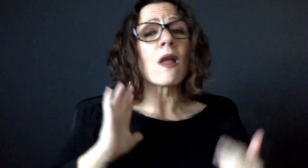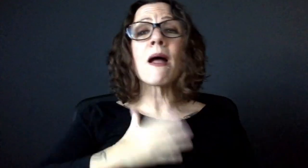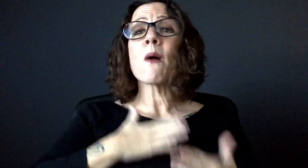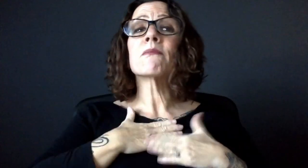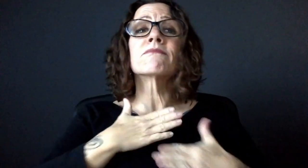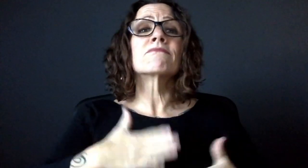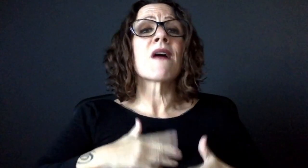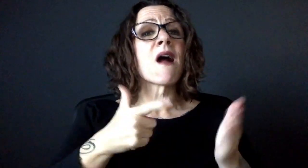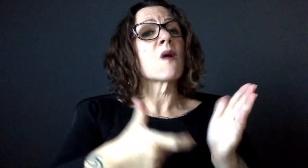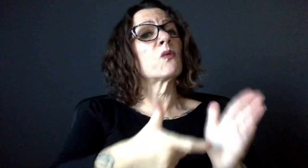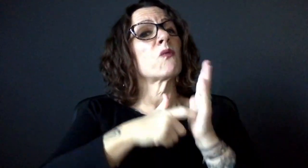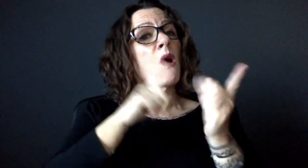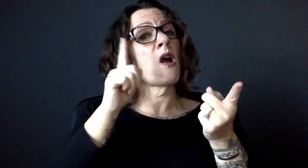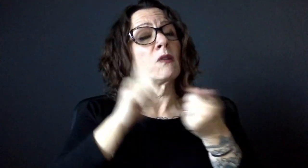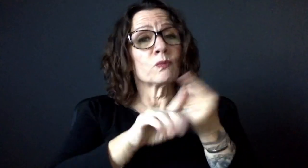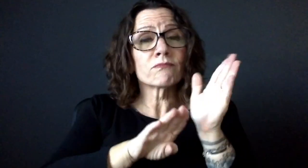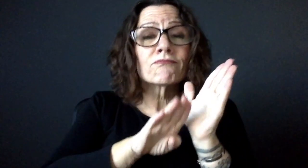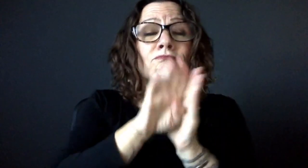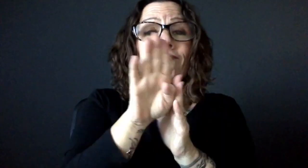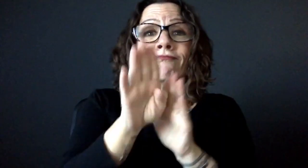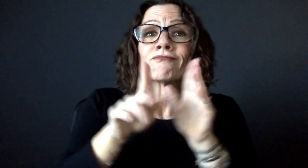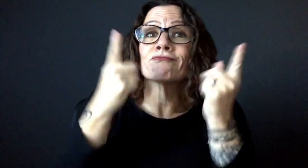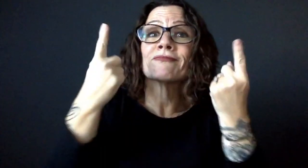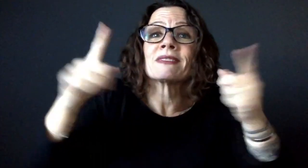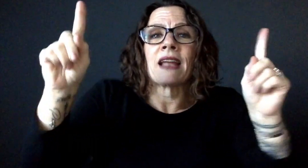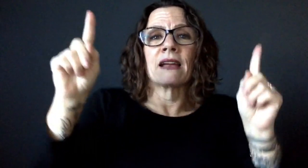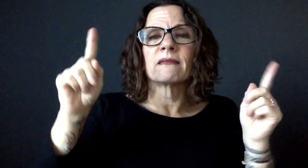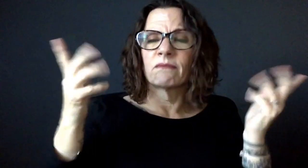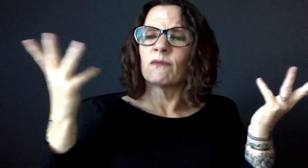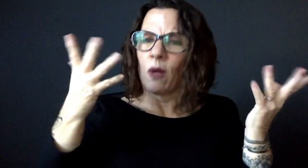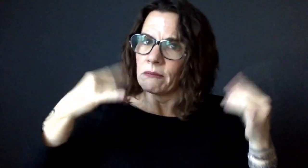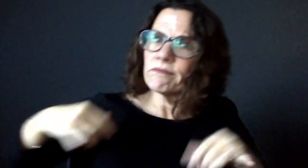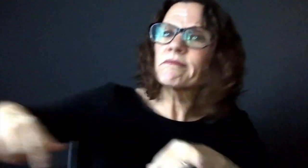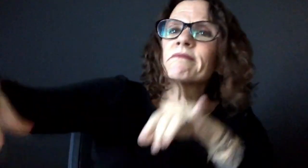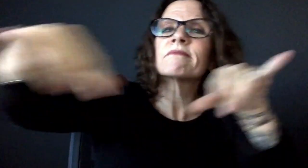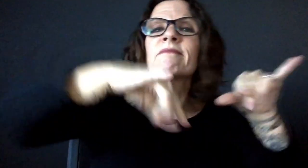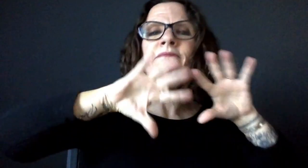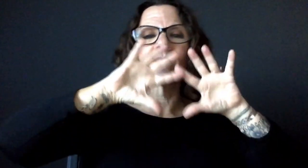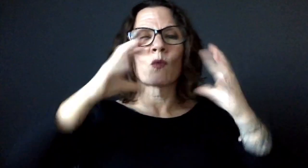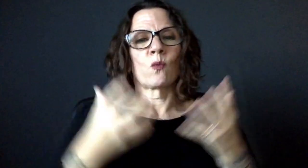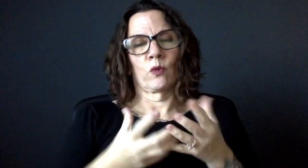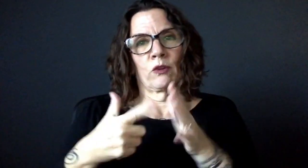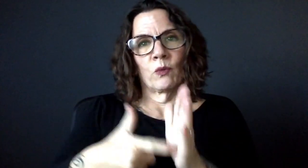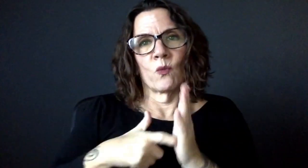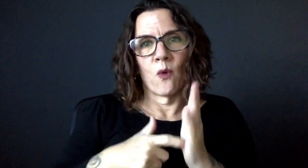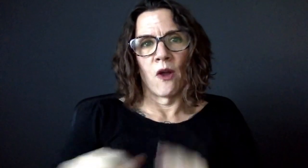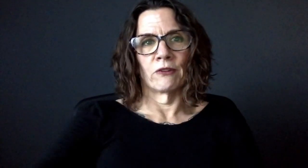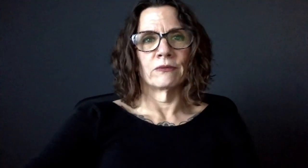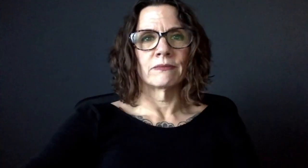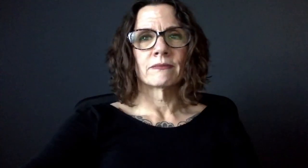What our bodies require in order to thrive, is what the world requires.